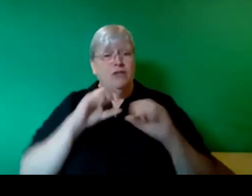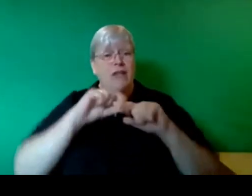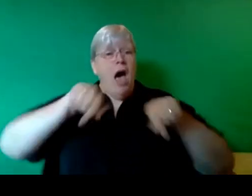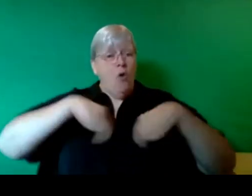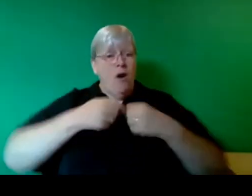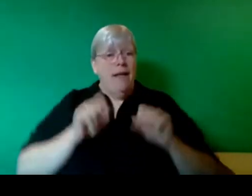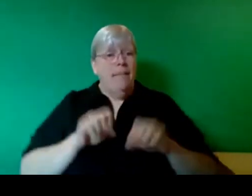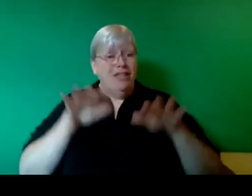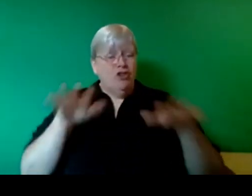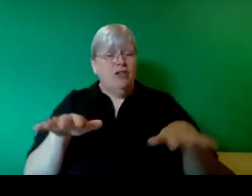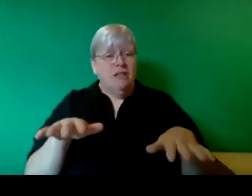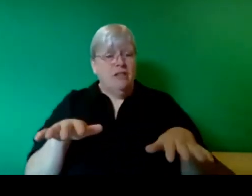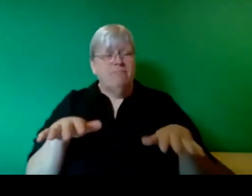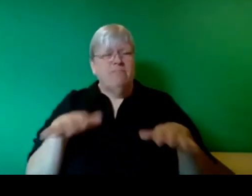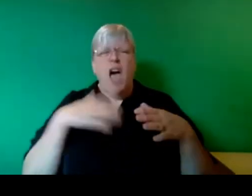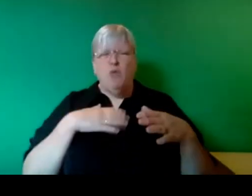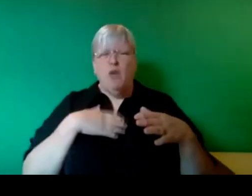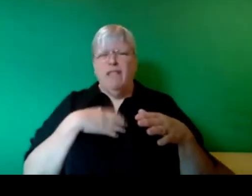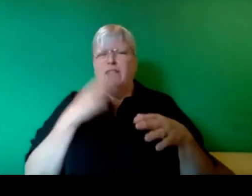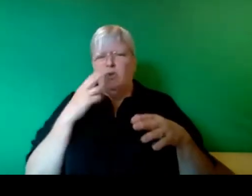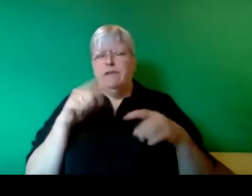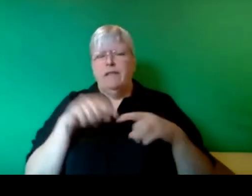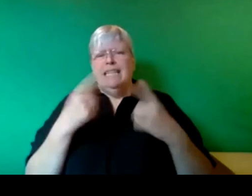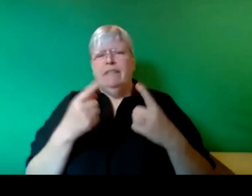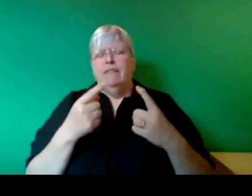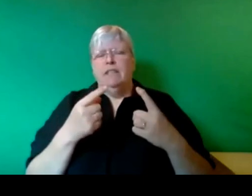I would have liked to seen stronger and perhaps they'll come up in the workshops later.